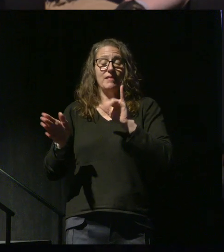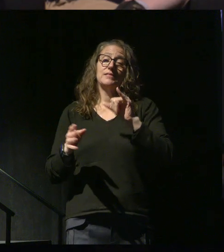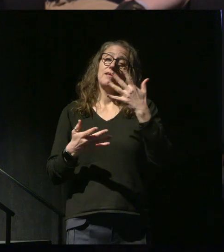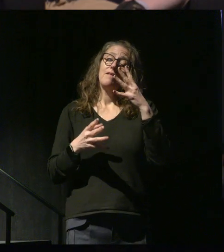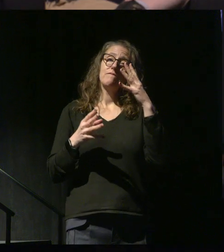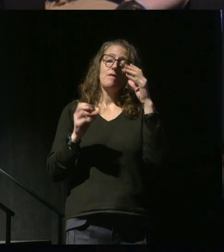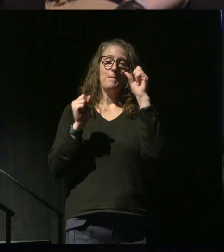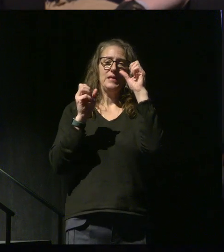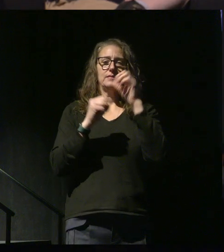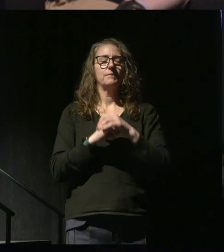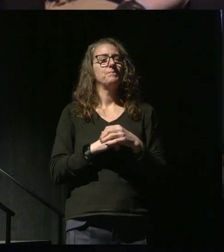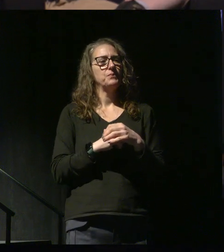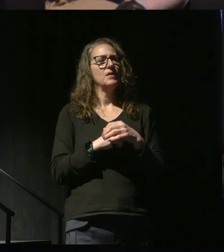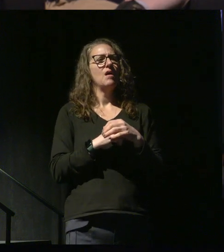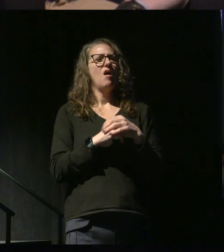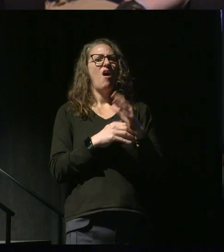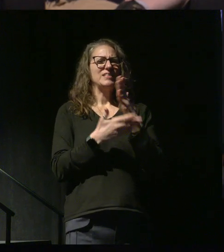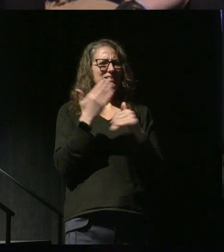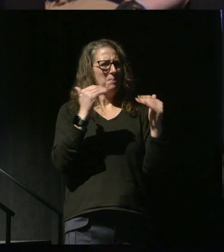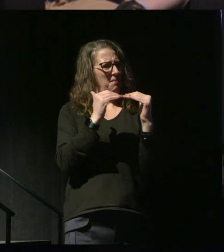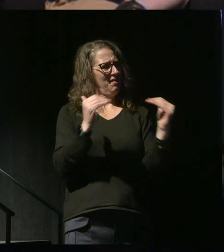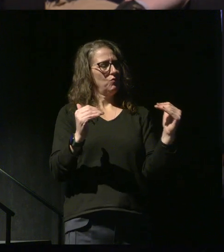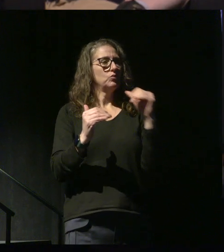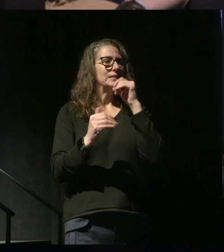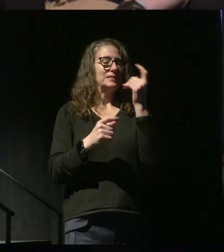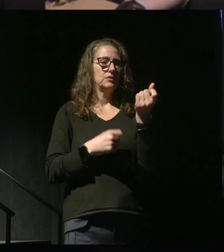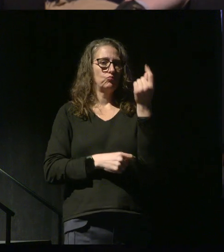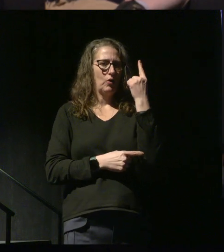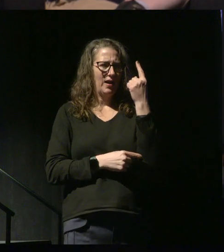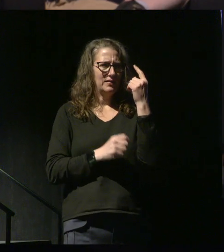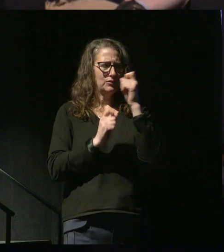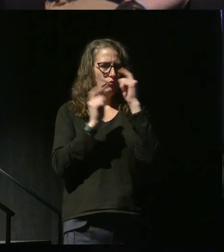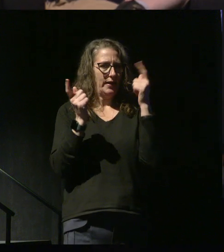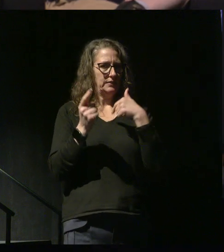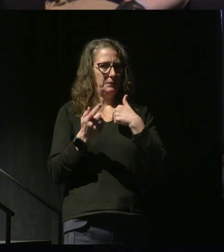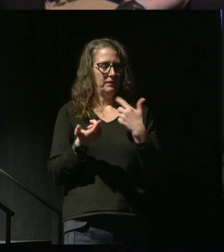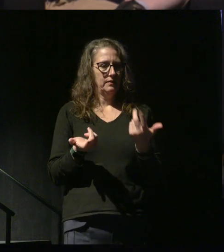it doesn't surprise me that there was no pushback